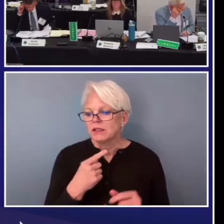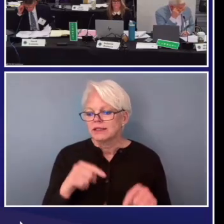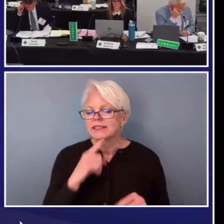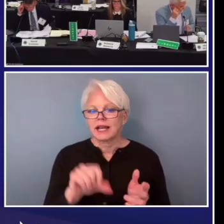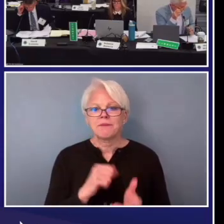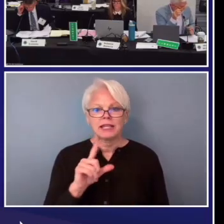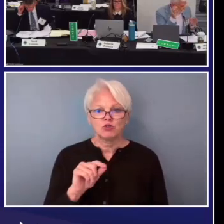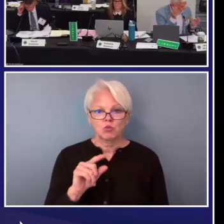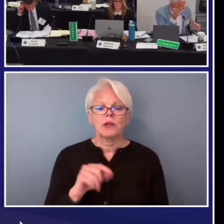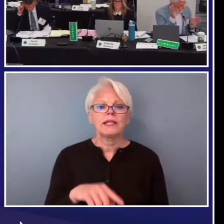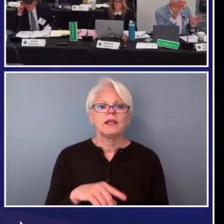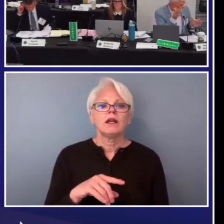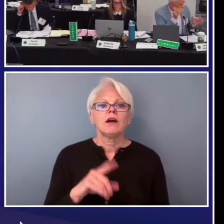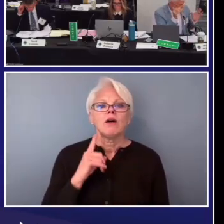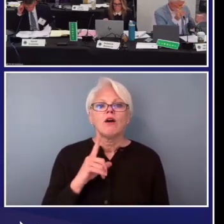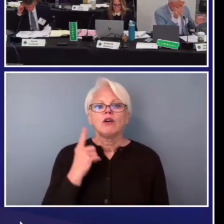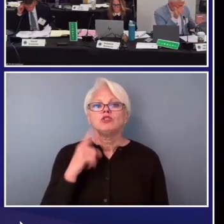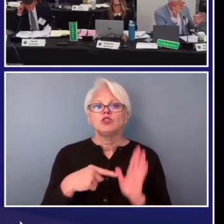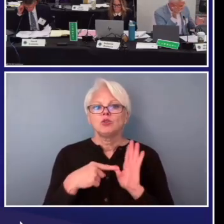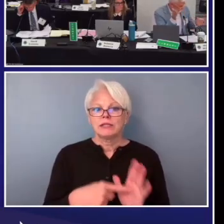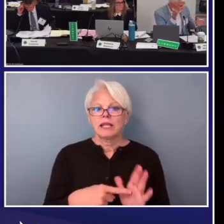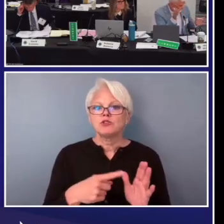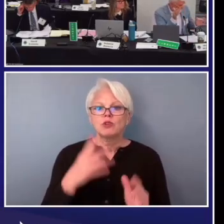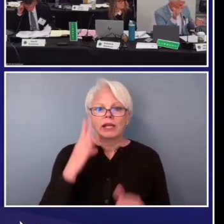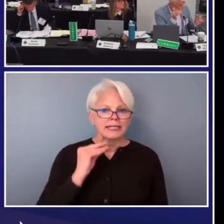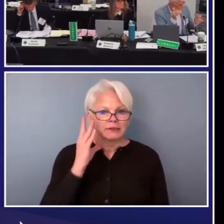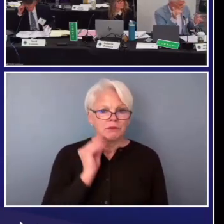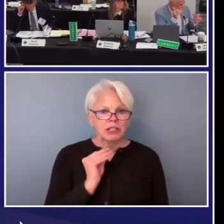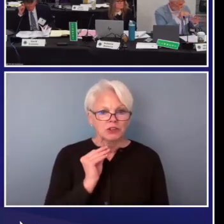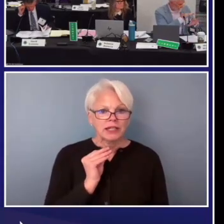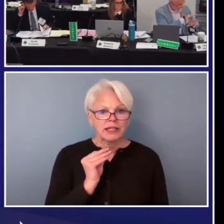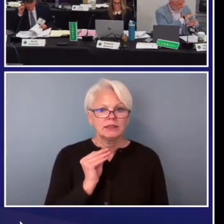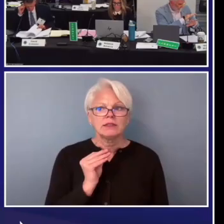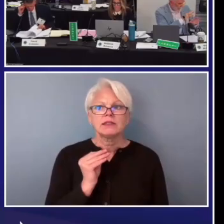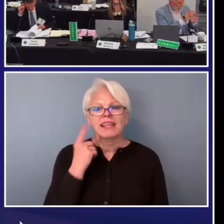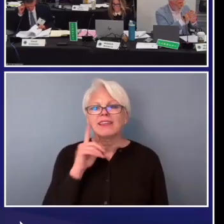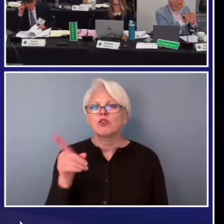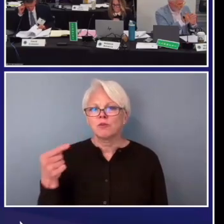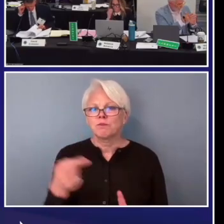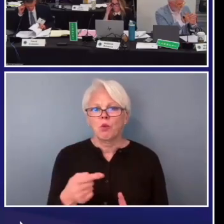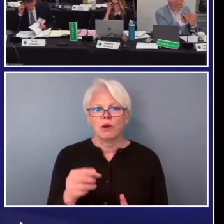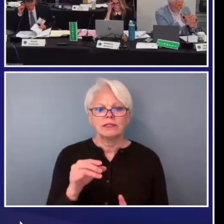the purpose of demonstrating experience, because I think to the point that you're making is, so that you're not waiting to